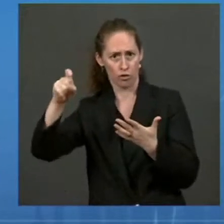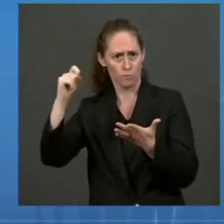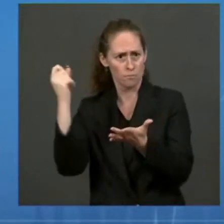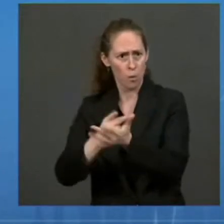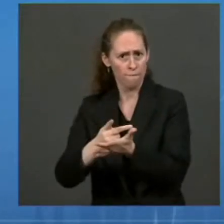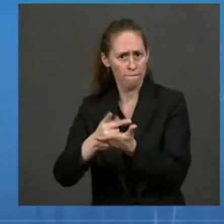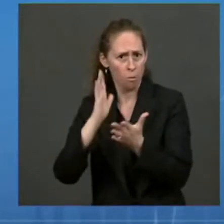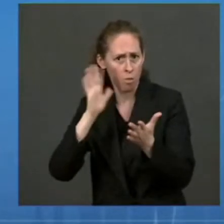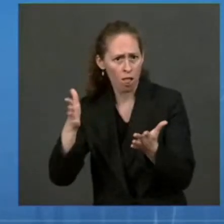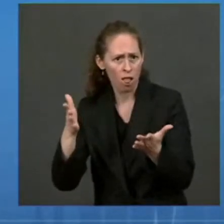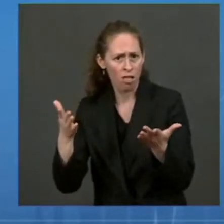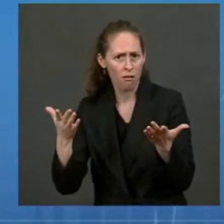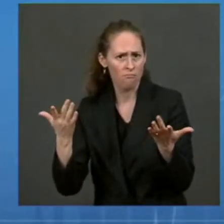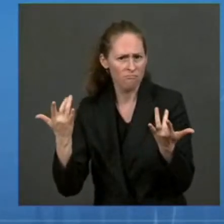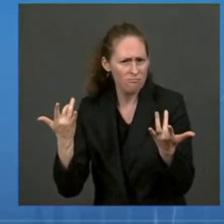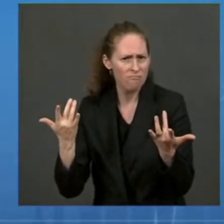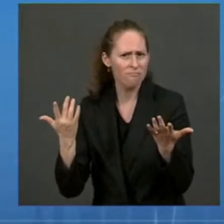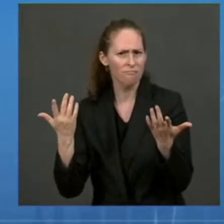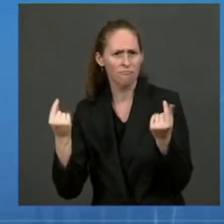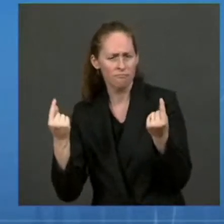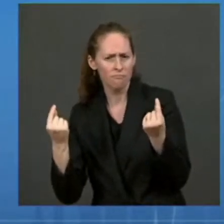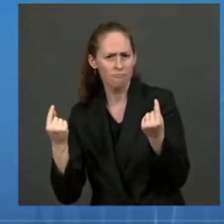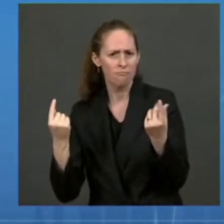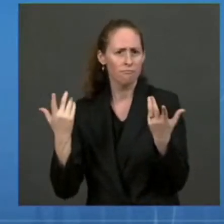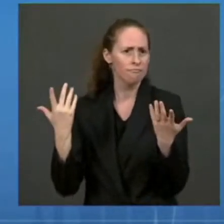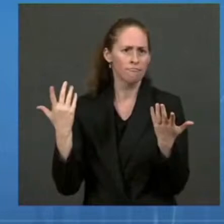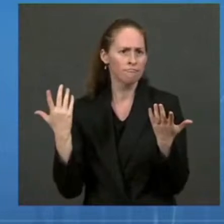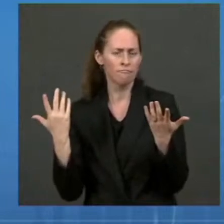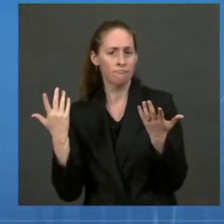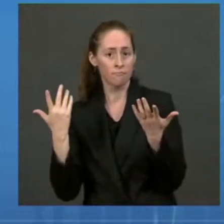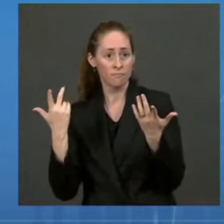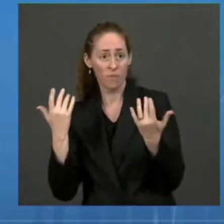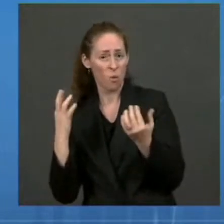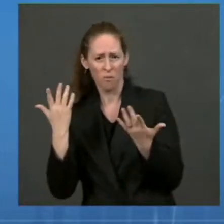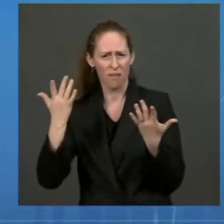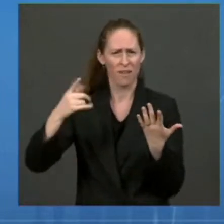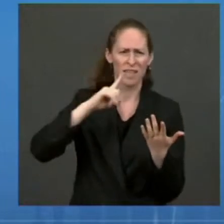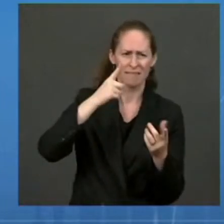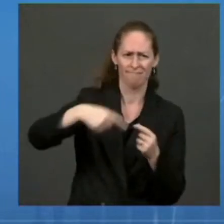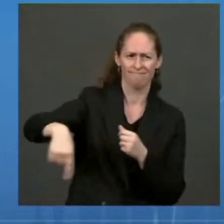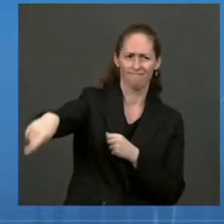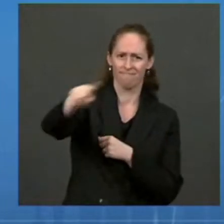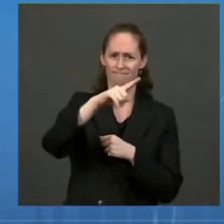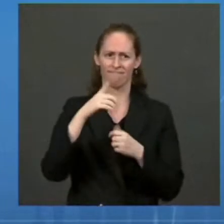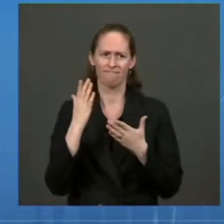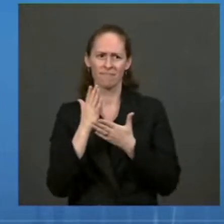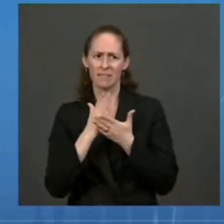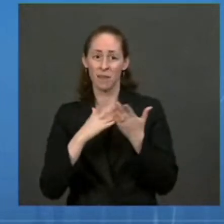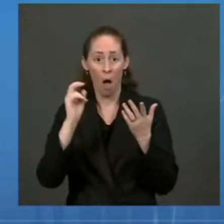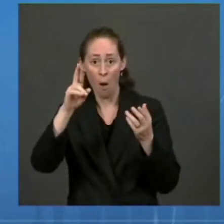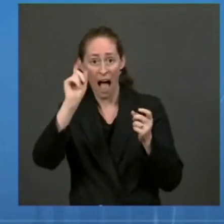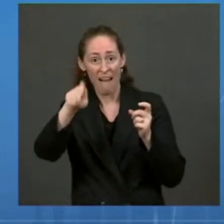SECONDARILY, SHOULD THE BOOSTERS BE APPROVED, SHOULD WE EXPECT SIMILAR INCENTIVES